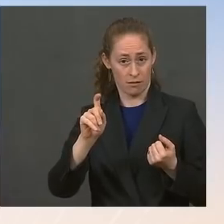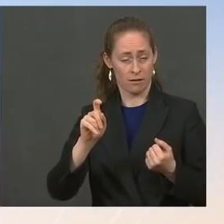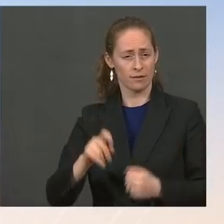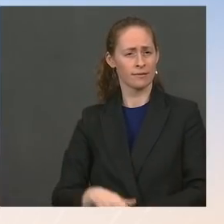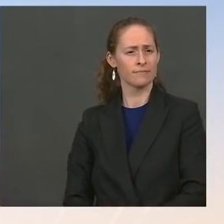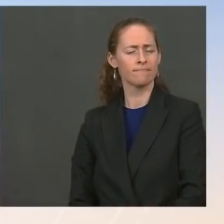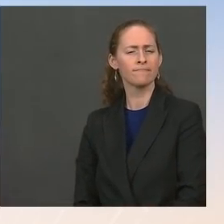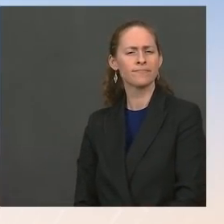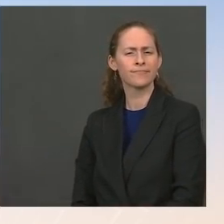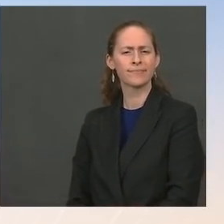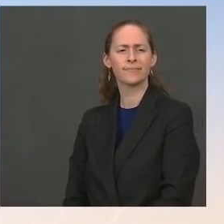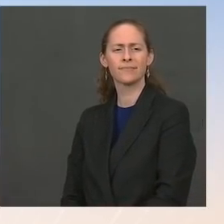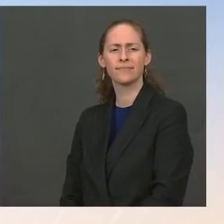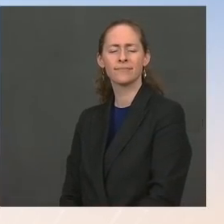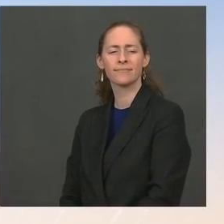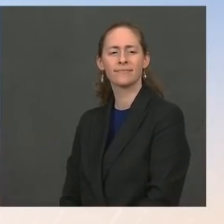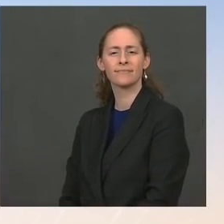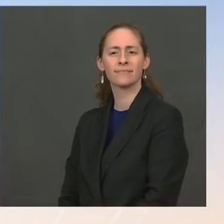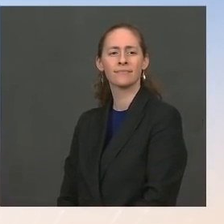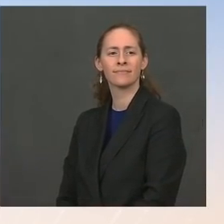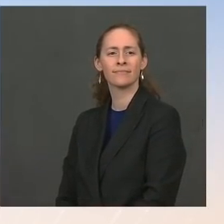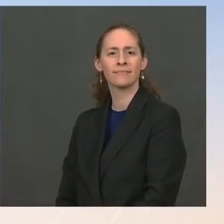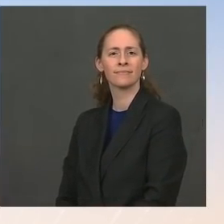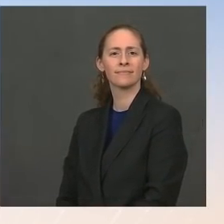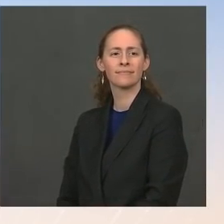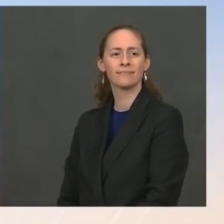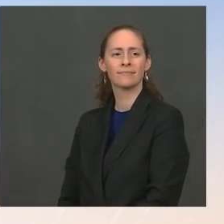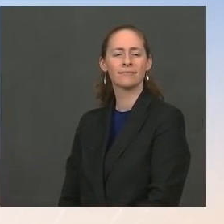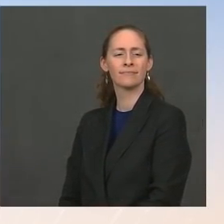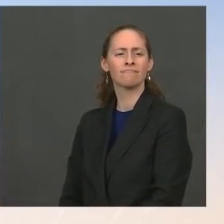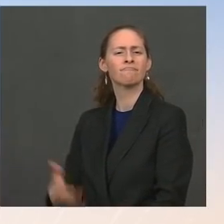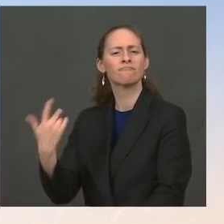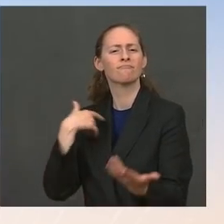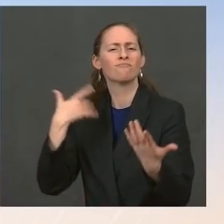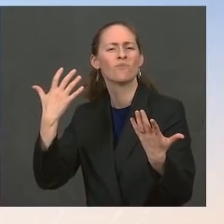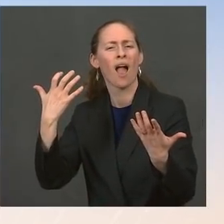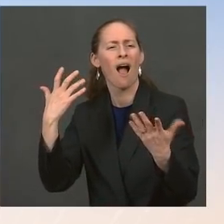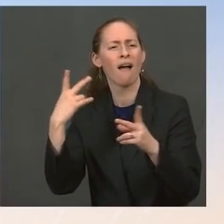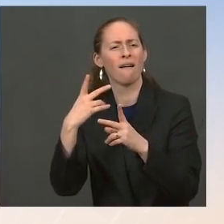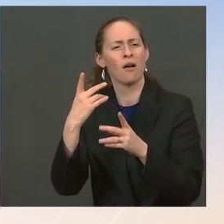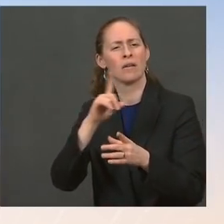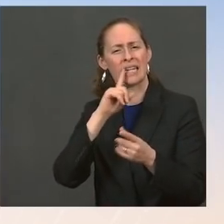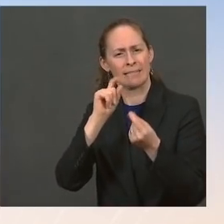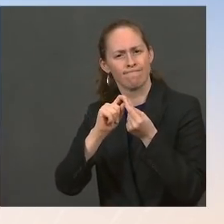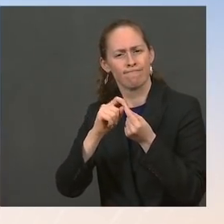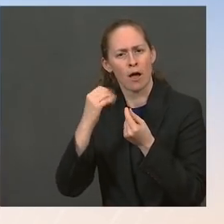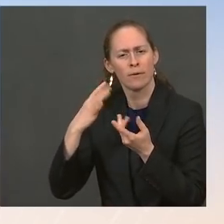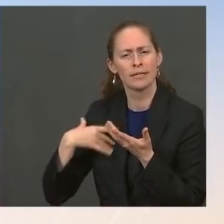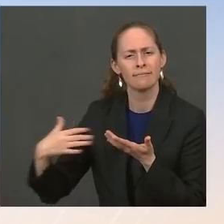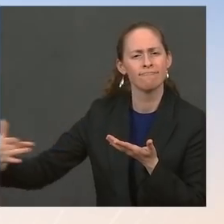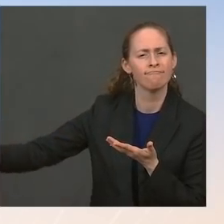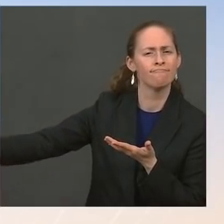sort of, figuring out how much this enforcement will bring in. But "twice as much" is a big discrepancy.